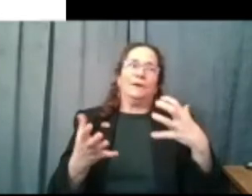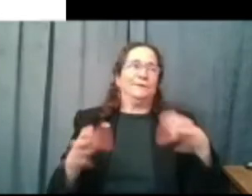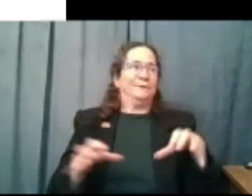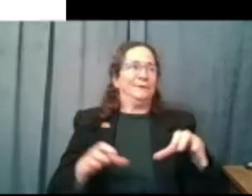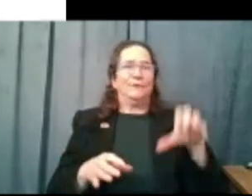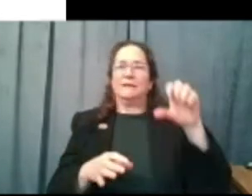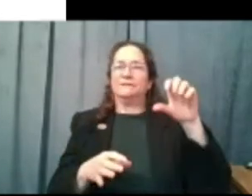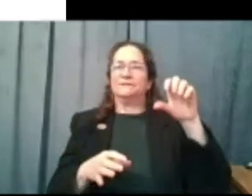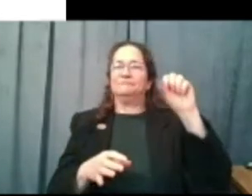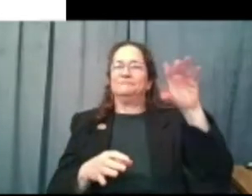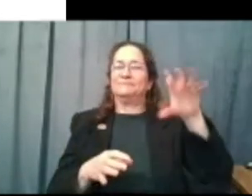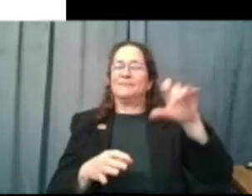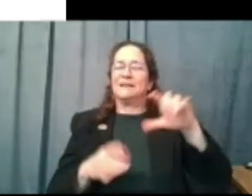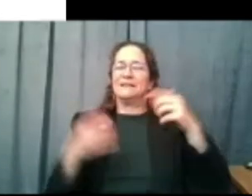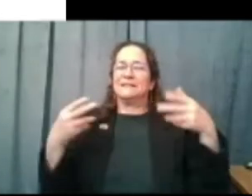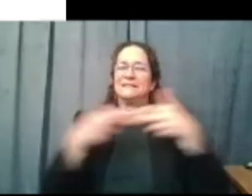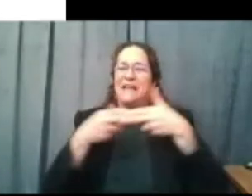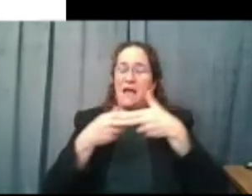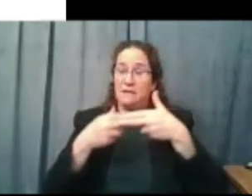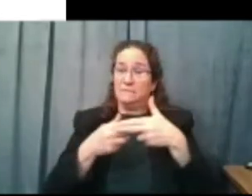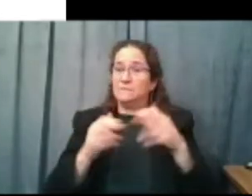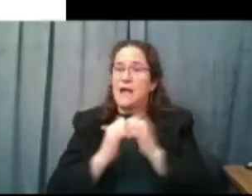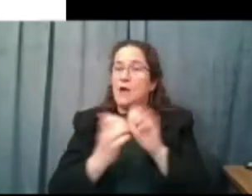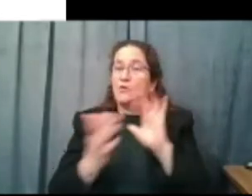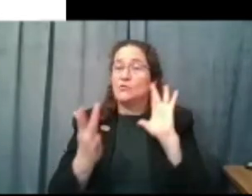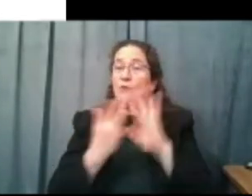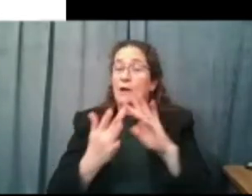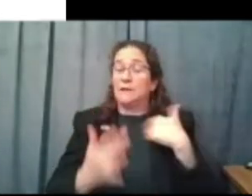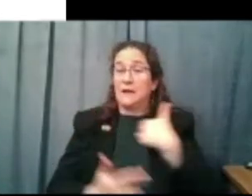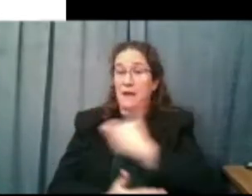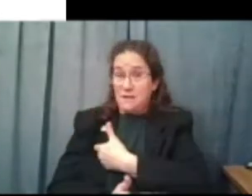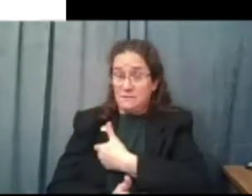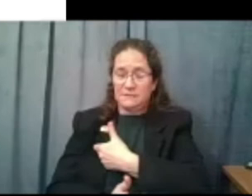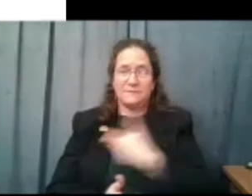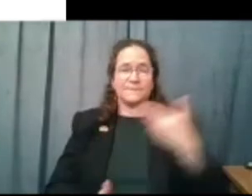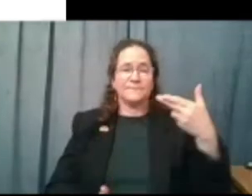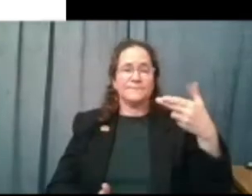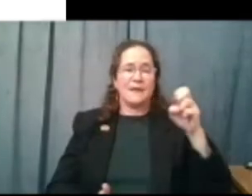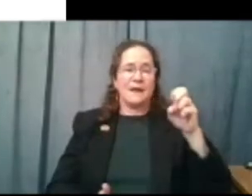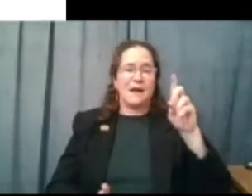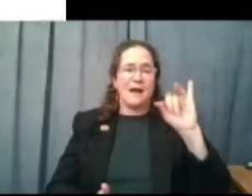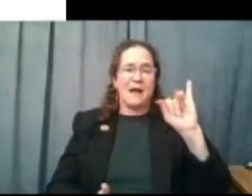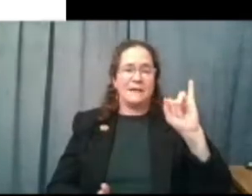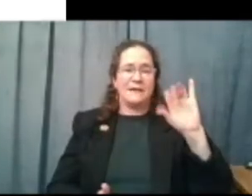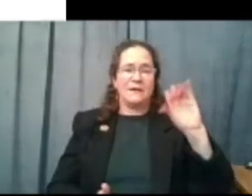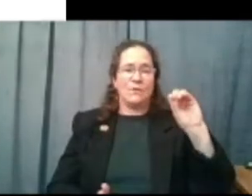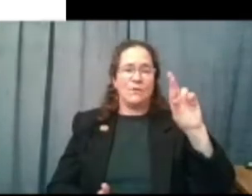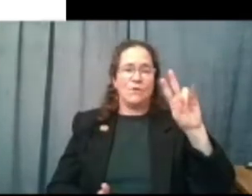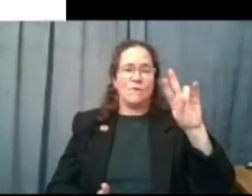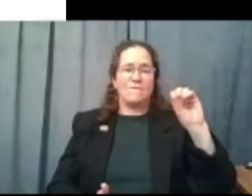and it says to contact us, we have Heidi Orvosh-Kamenski.